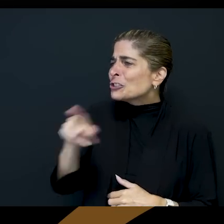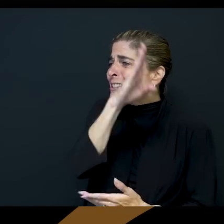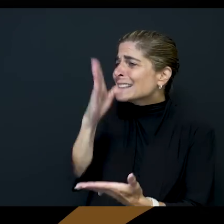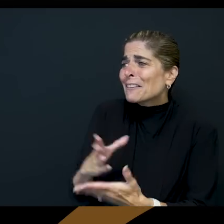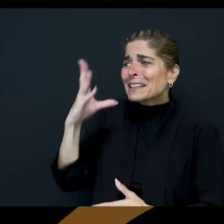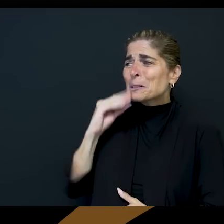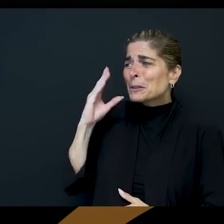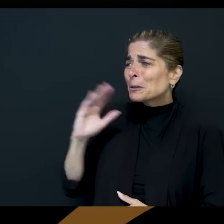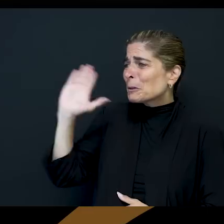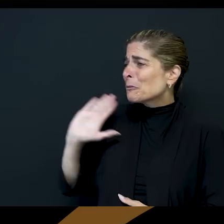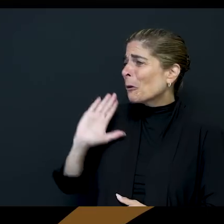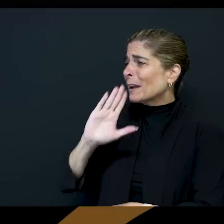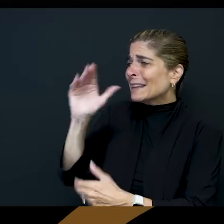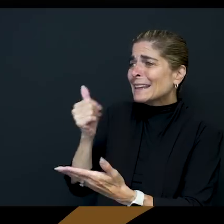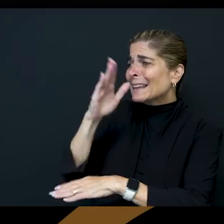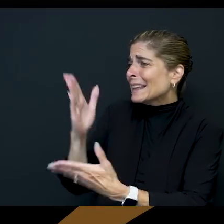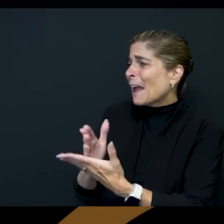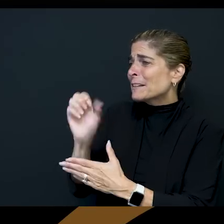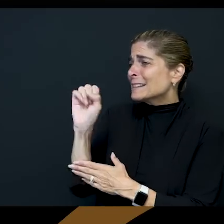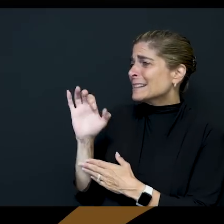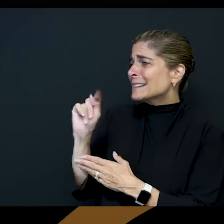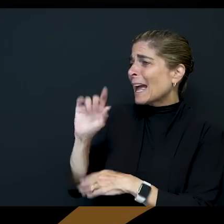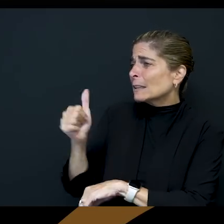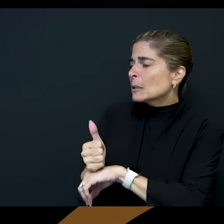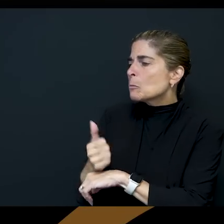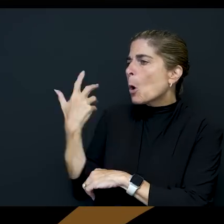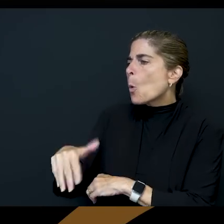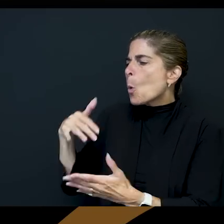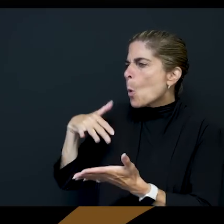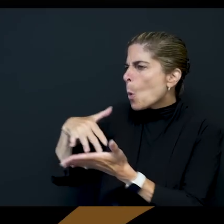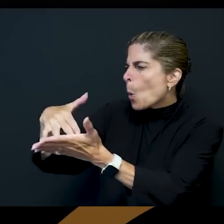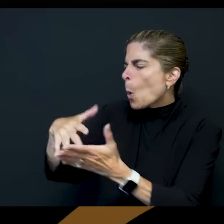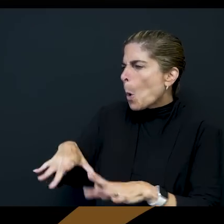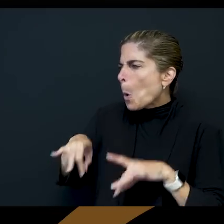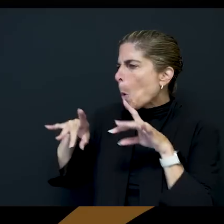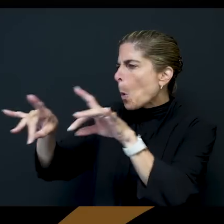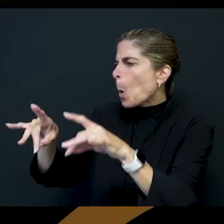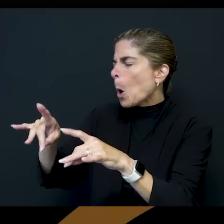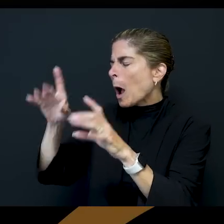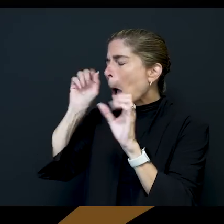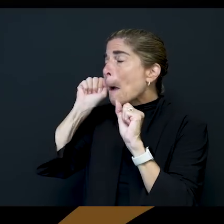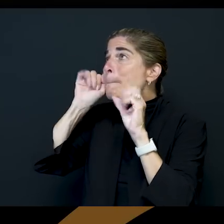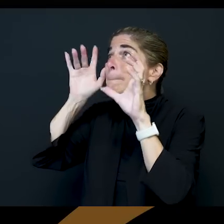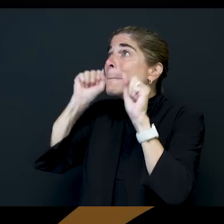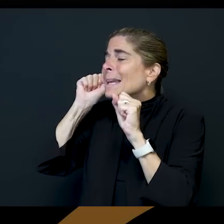She's never been on a set, and she is such a quick study. She is absolutely astounding. Furiously bright.